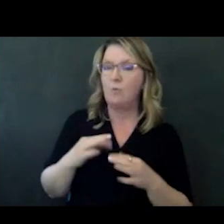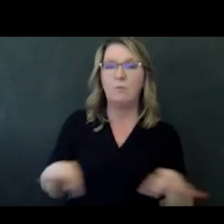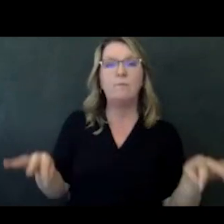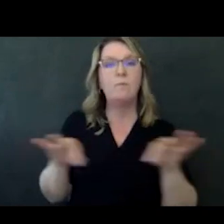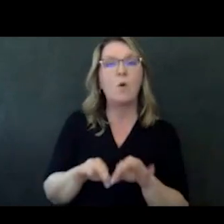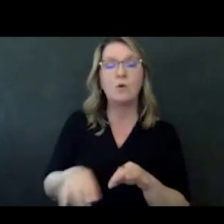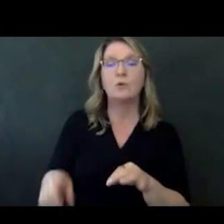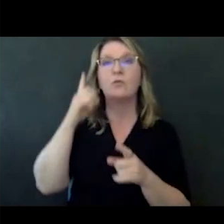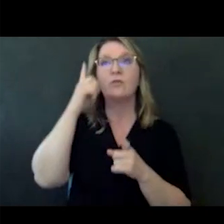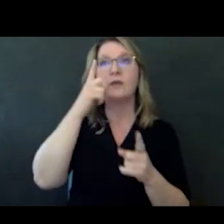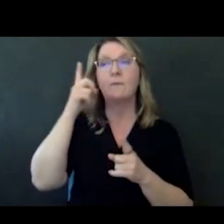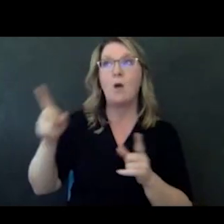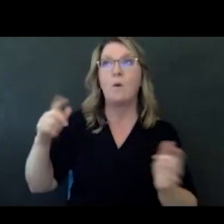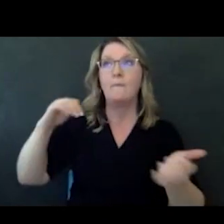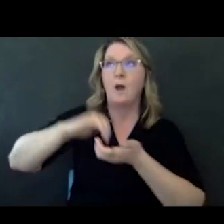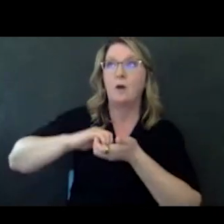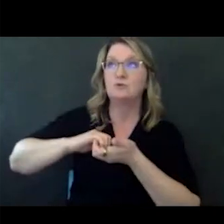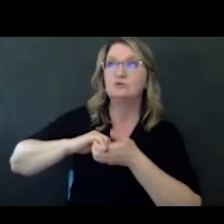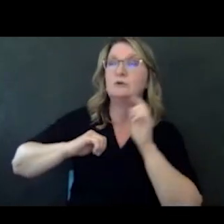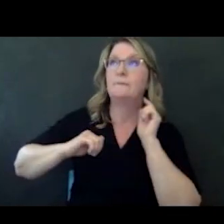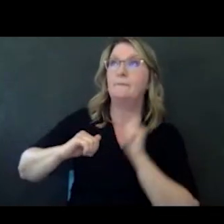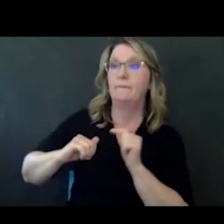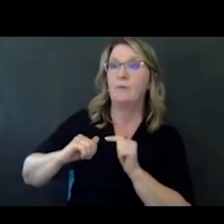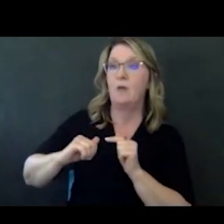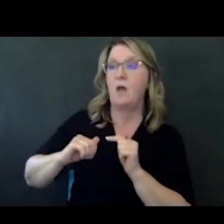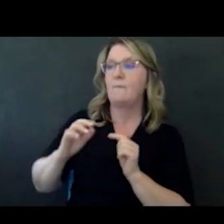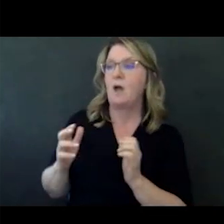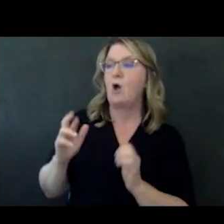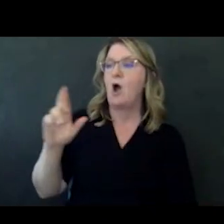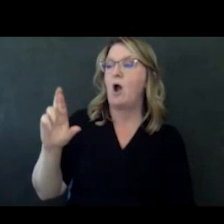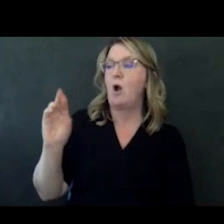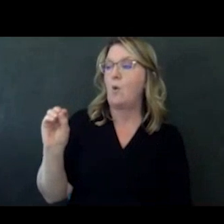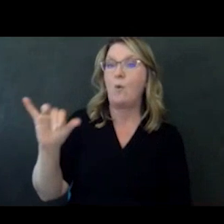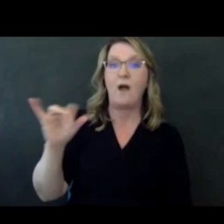about your partnership is to think about the return on investment for your own team and the